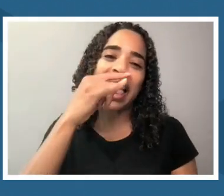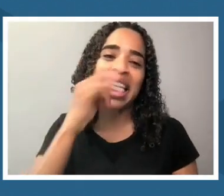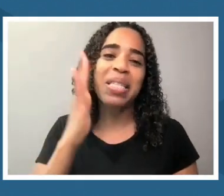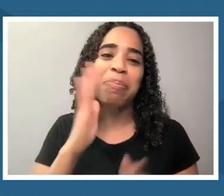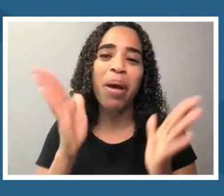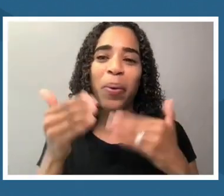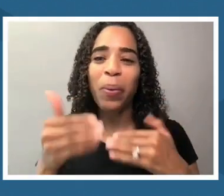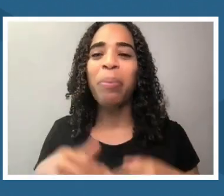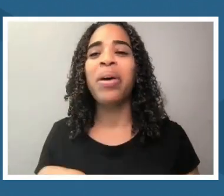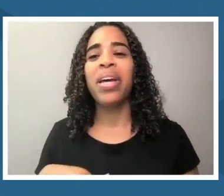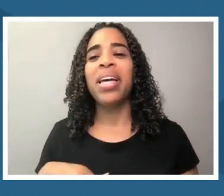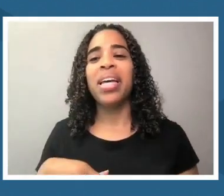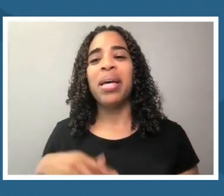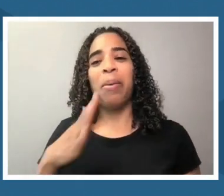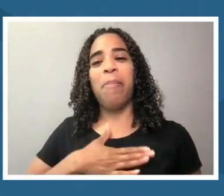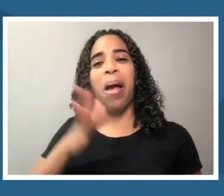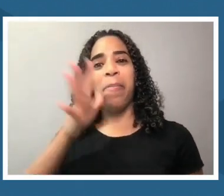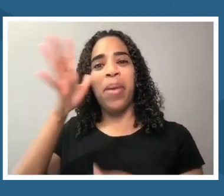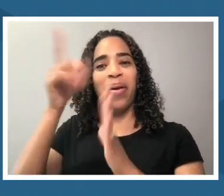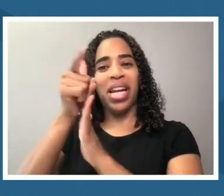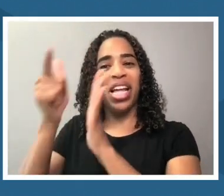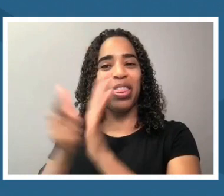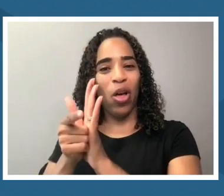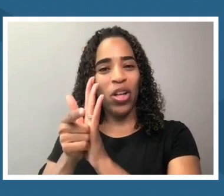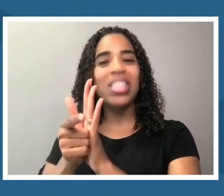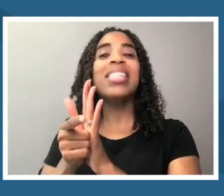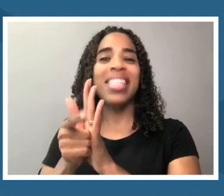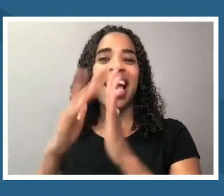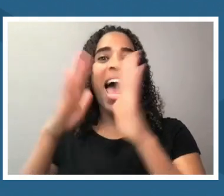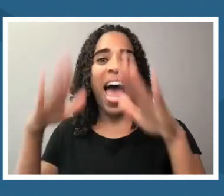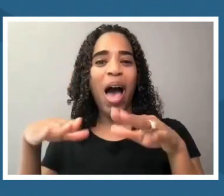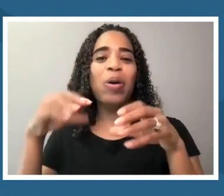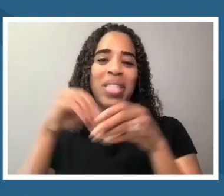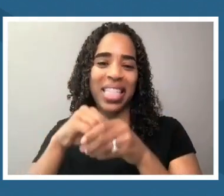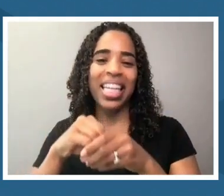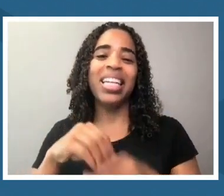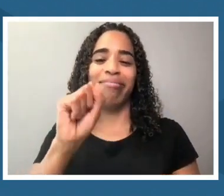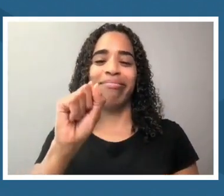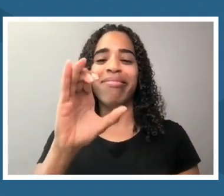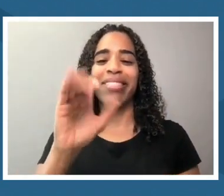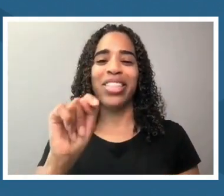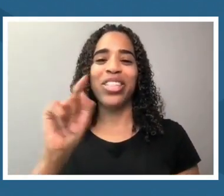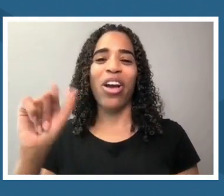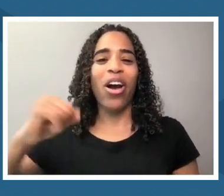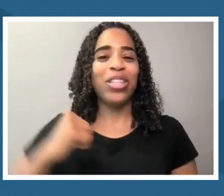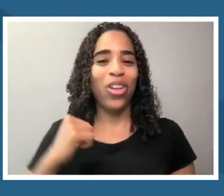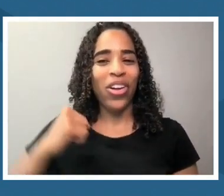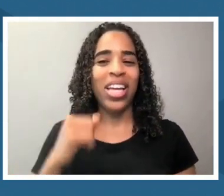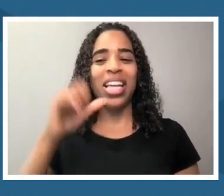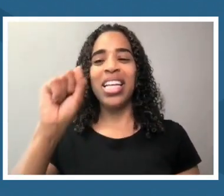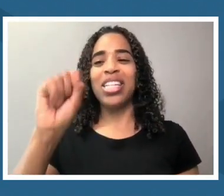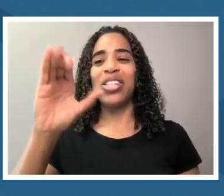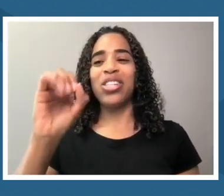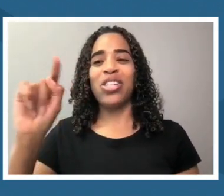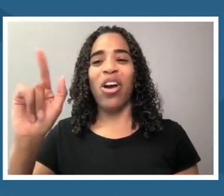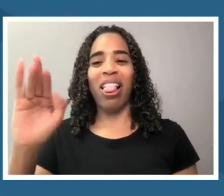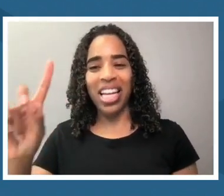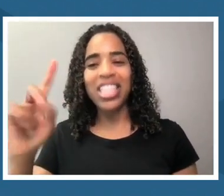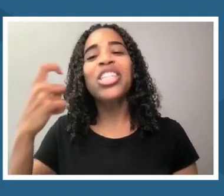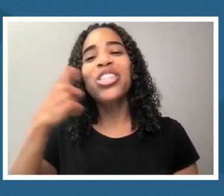my in-laws house in scotland because we are here on vacation so i i came back for my vacation